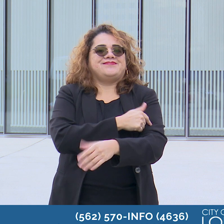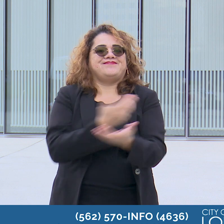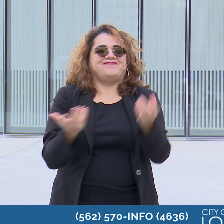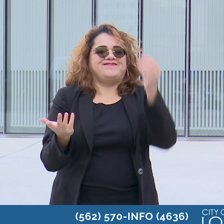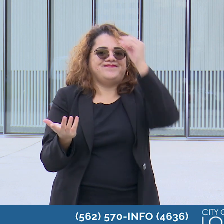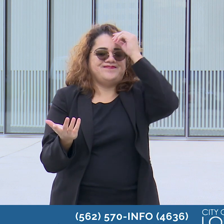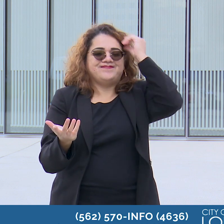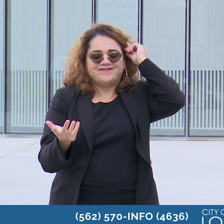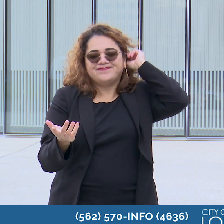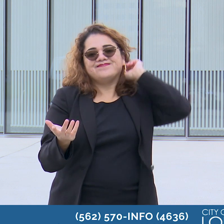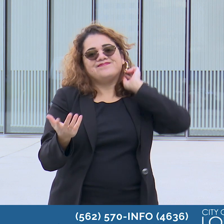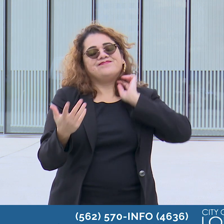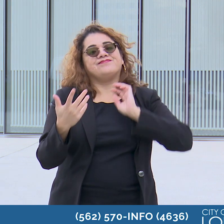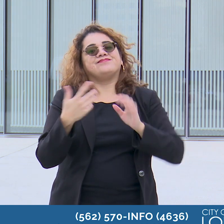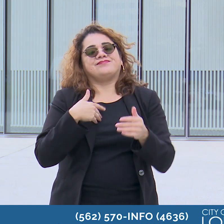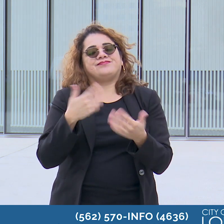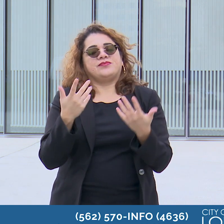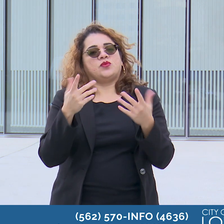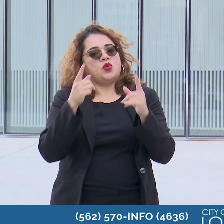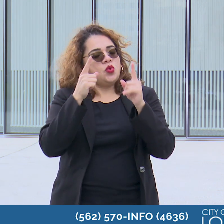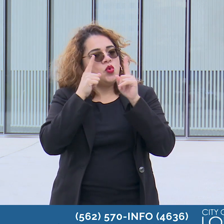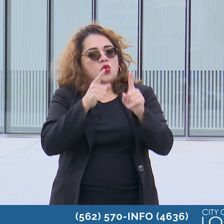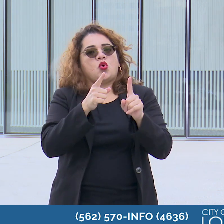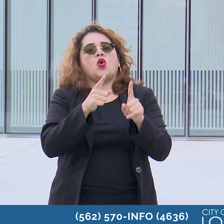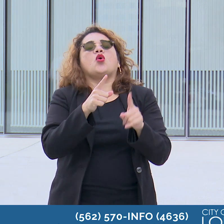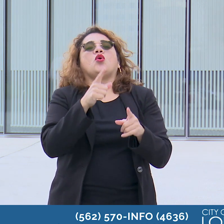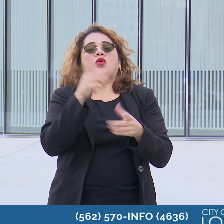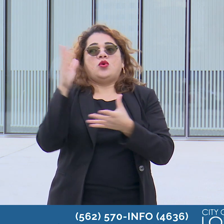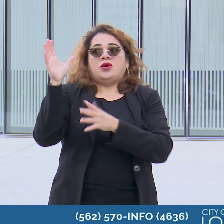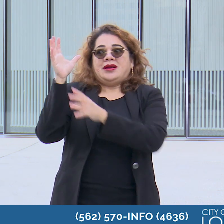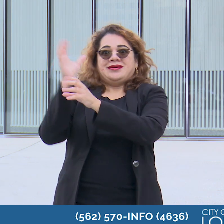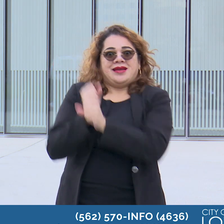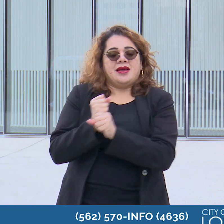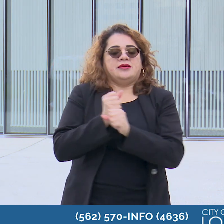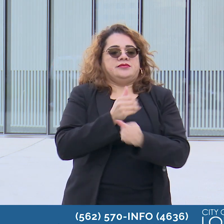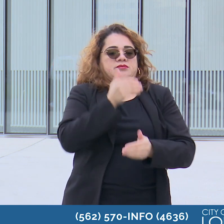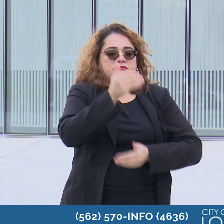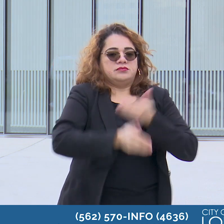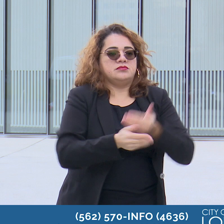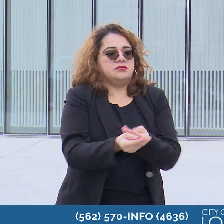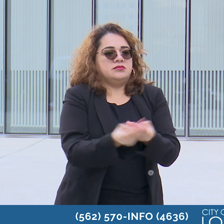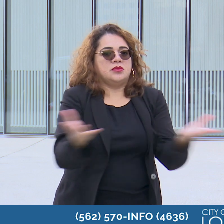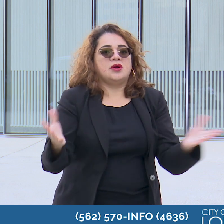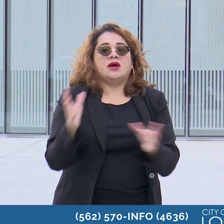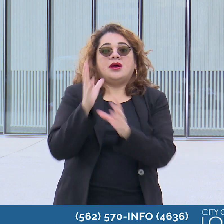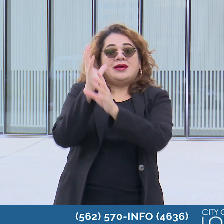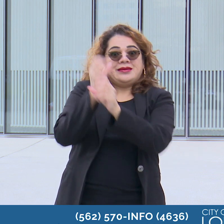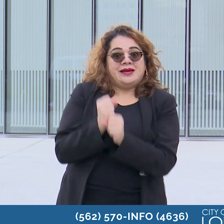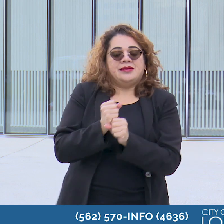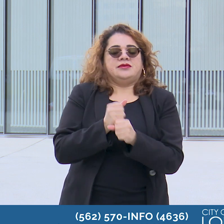But the truth is is that we have to vaccinate as we go and as we get vaccinations coming in.